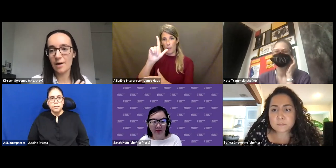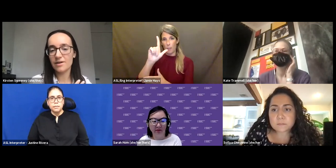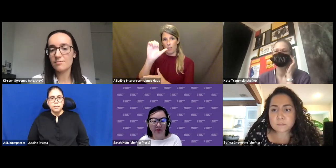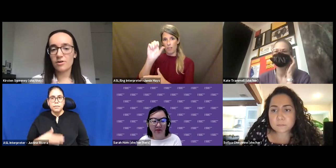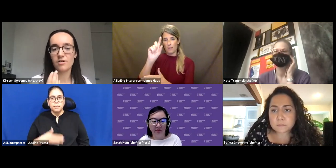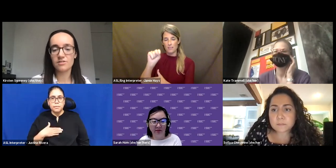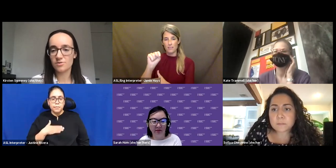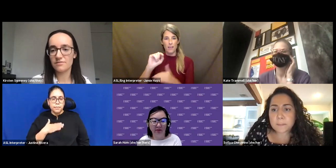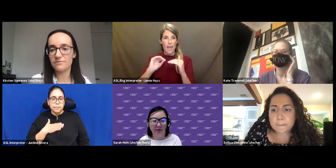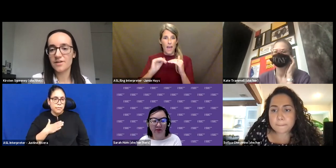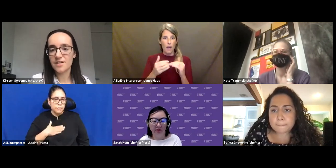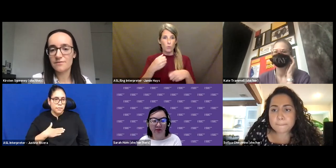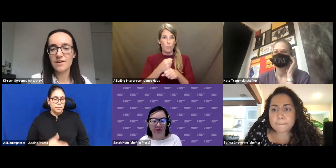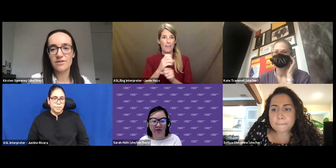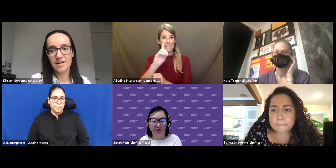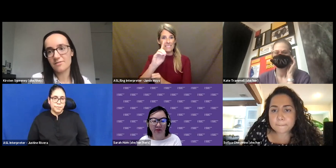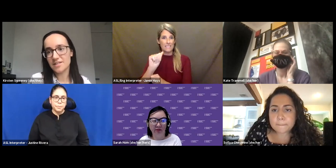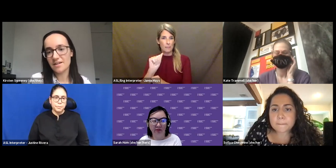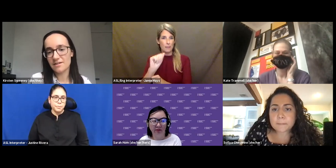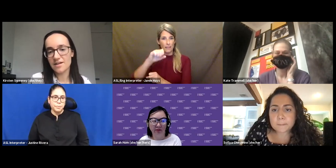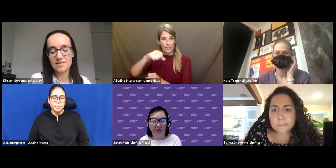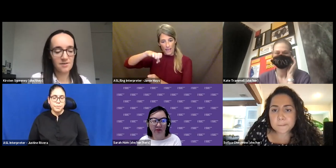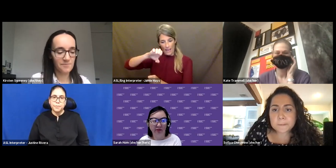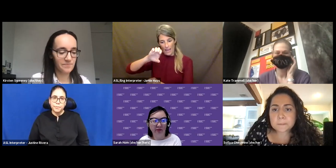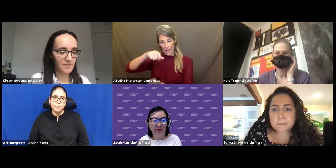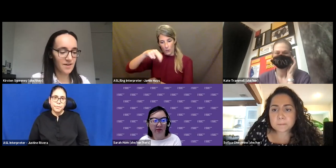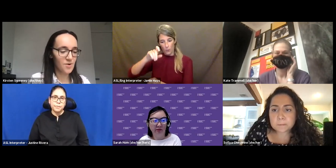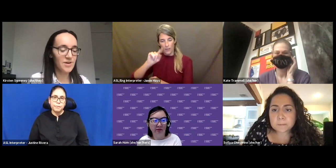happen. We're all sort of figuring it out together, and we